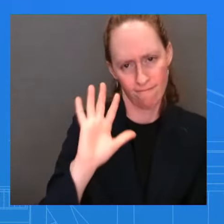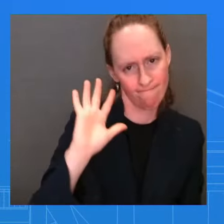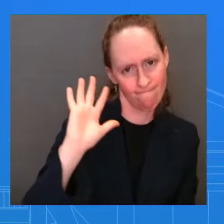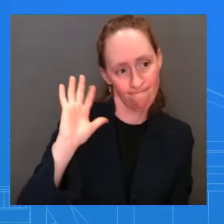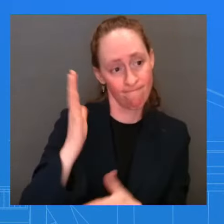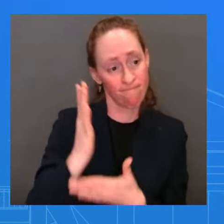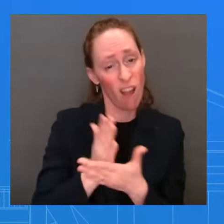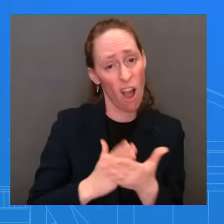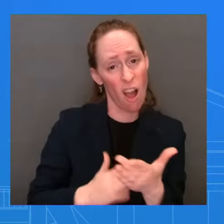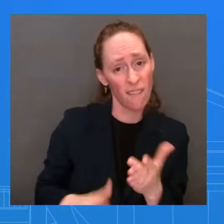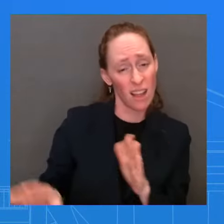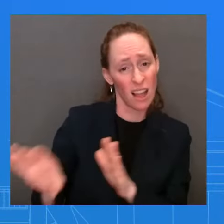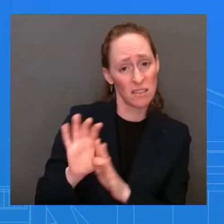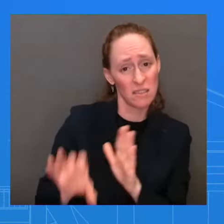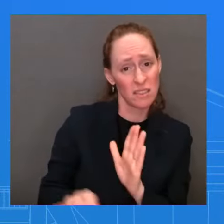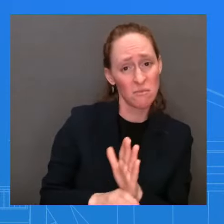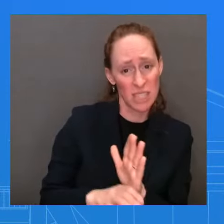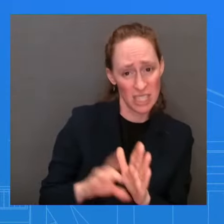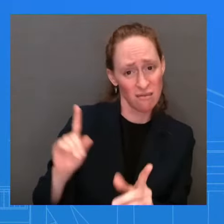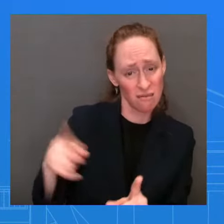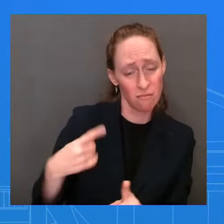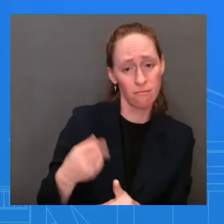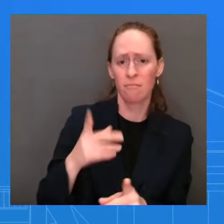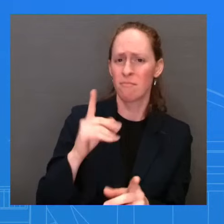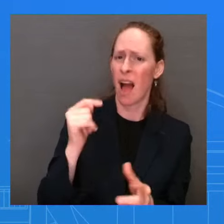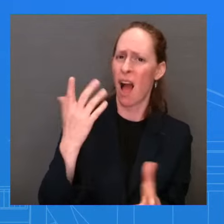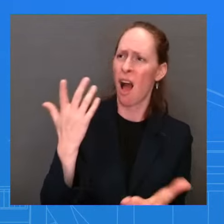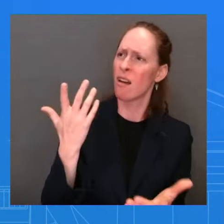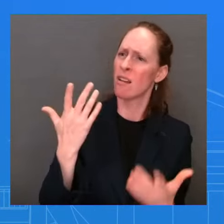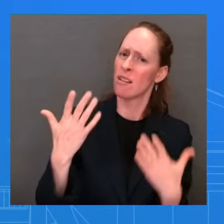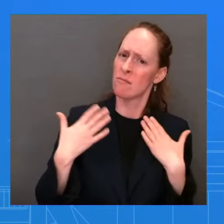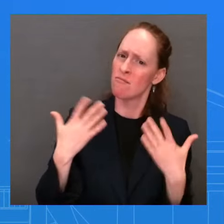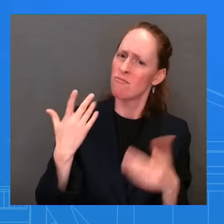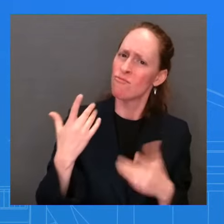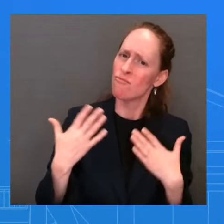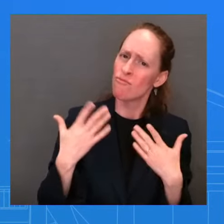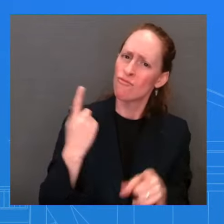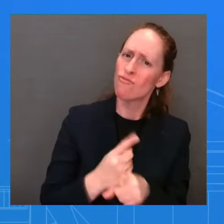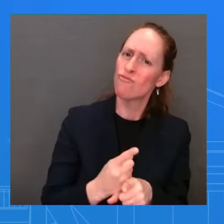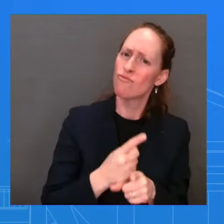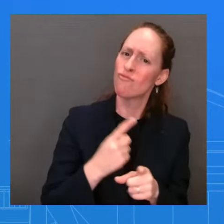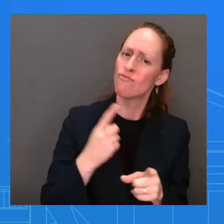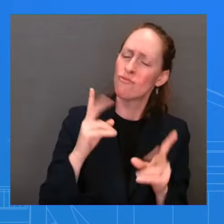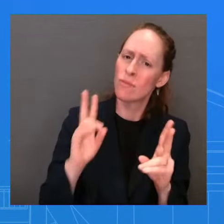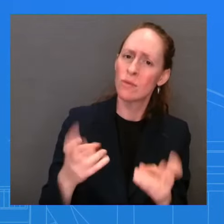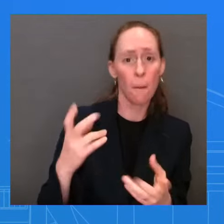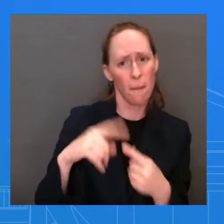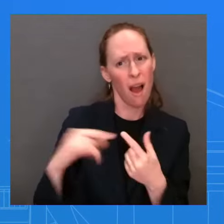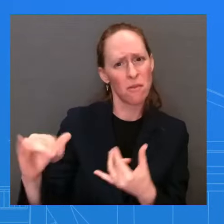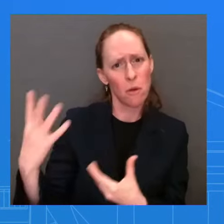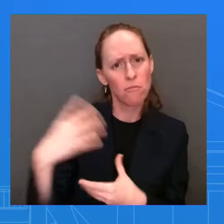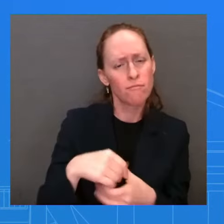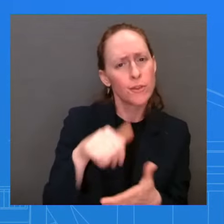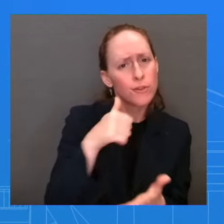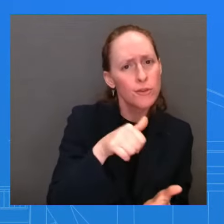the full participation of women and girls across all aspects of our society is essential to our economic prosperity and security and the health of our democracy.